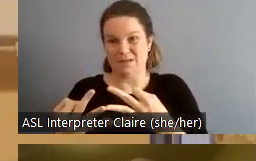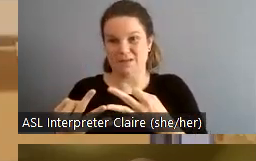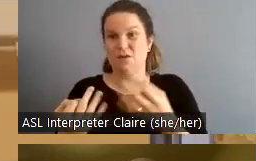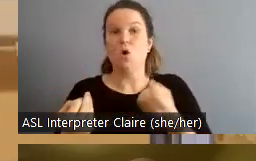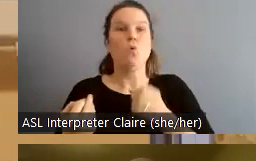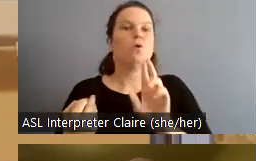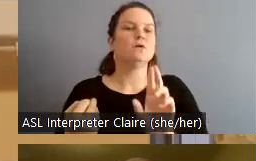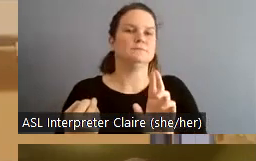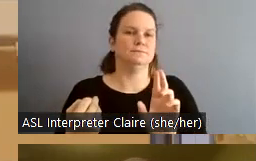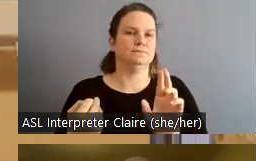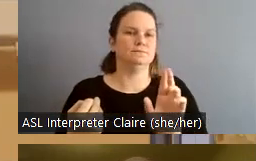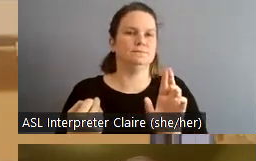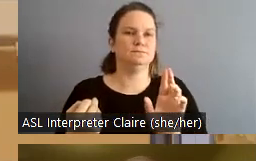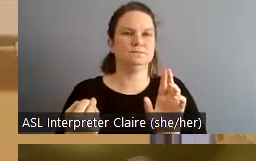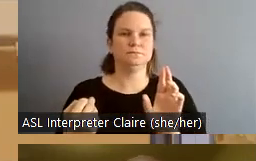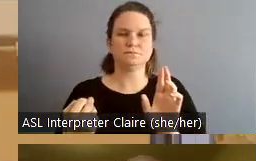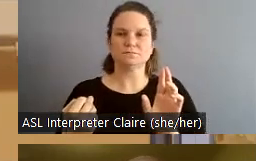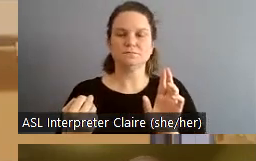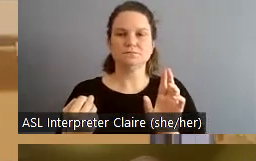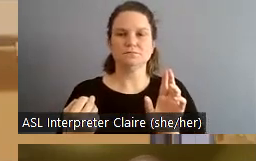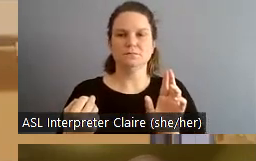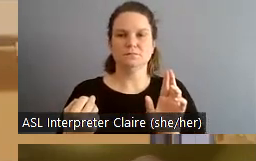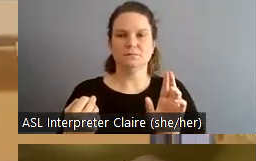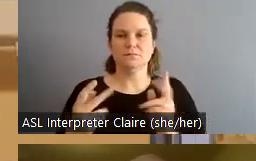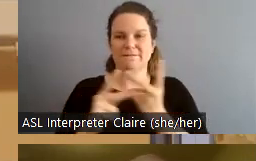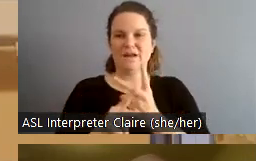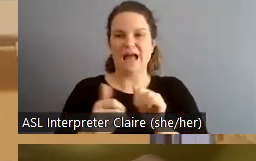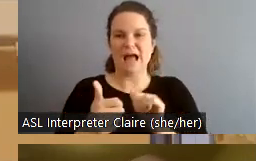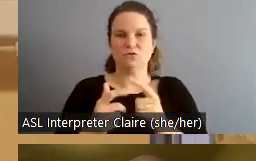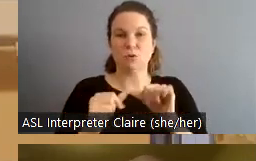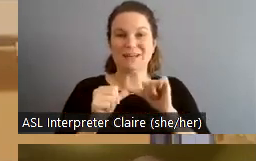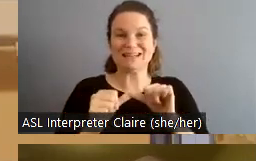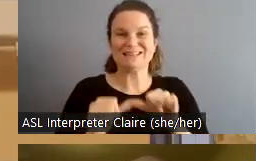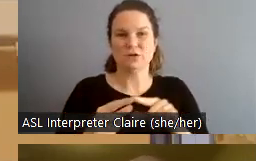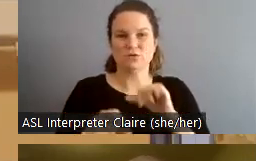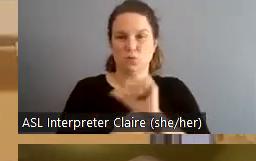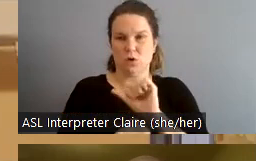that, or in the event that they're looking at ways to continue to